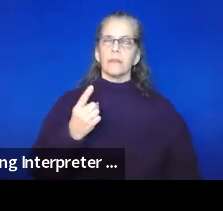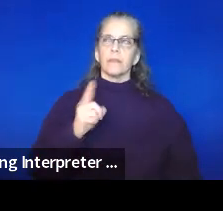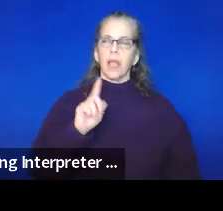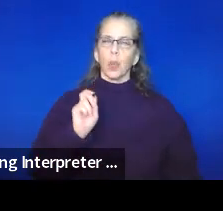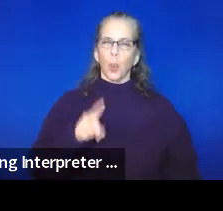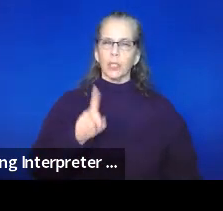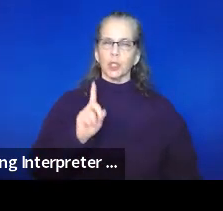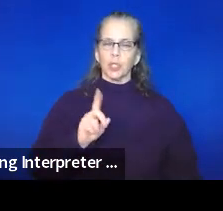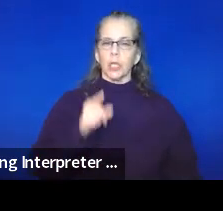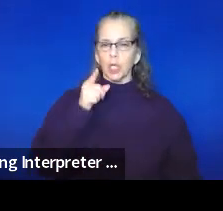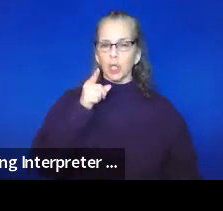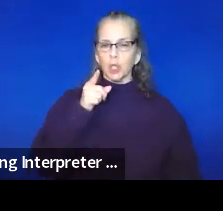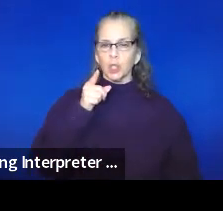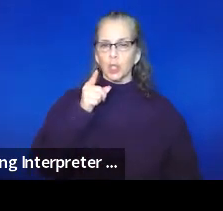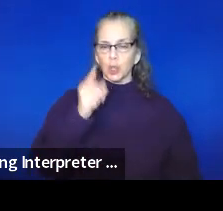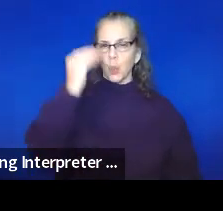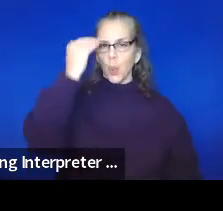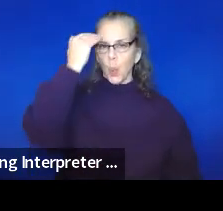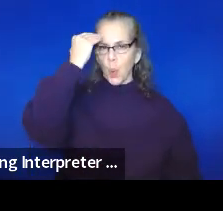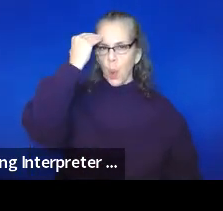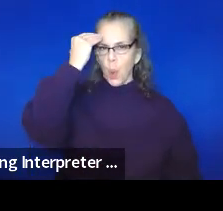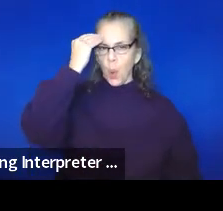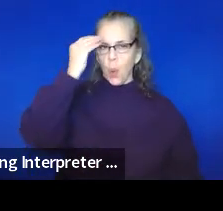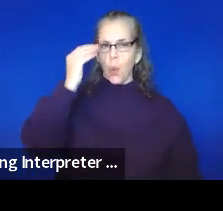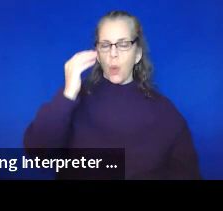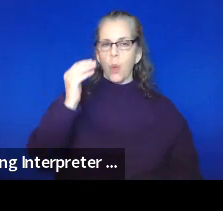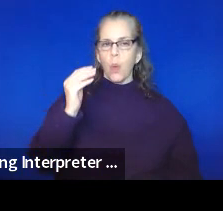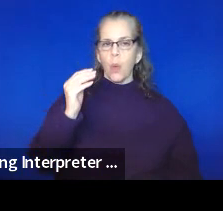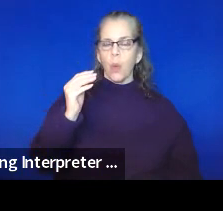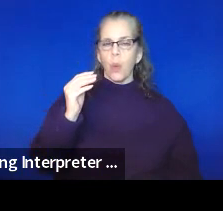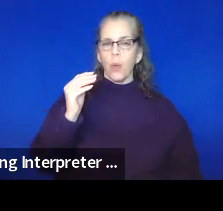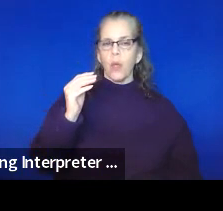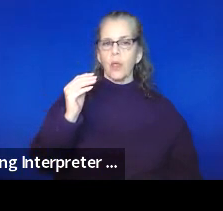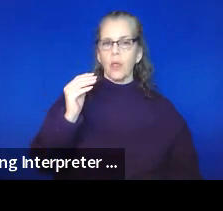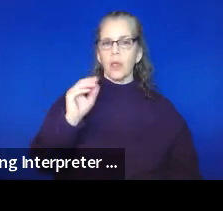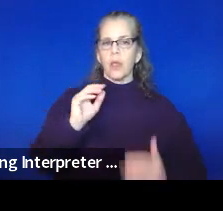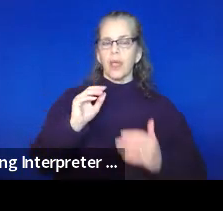Do you know or are you aware of any test available to a clinician to measure how well someone